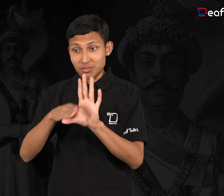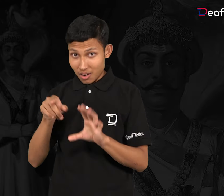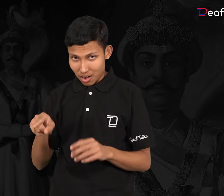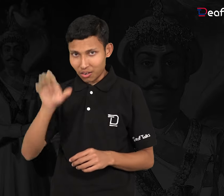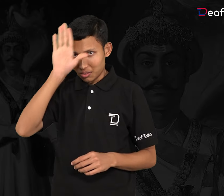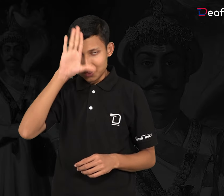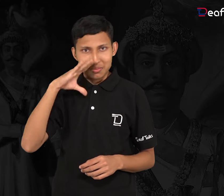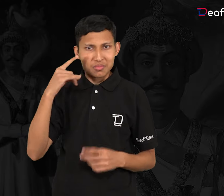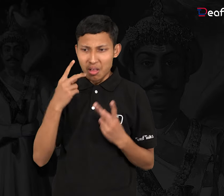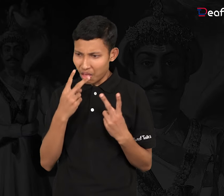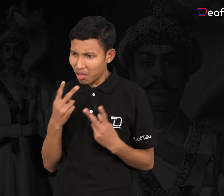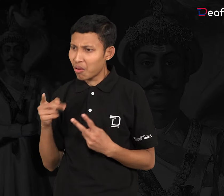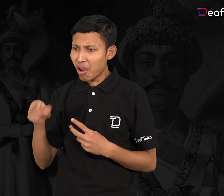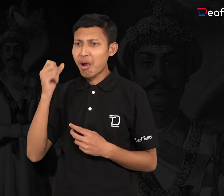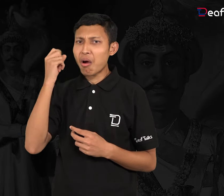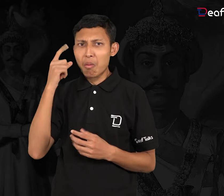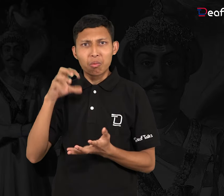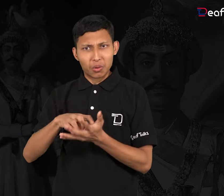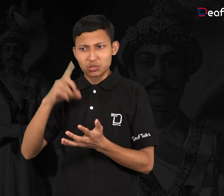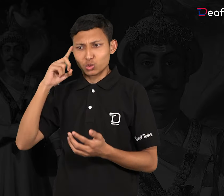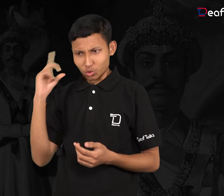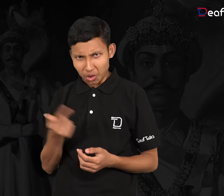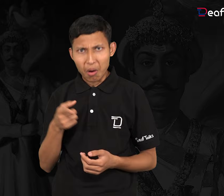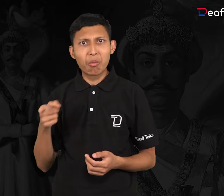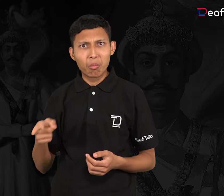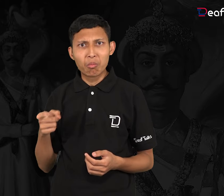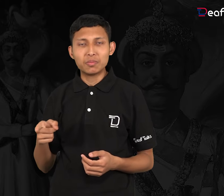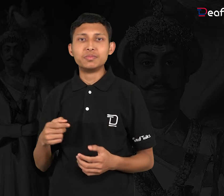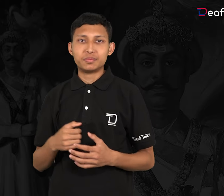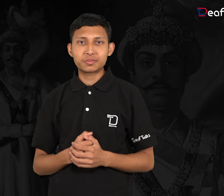This made it easy for him to understand the internal situation of Lalitpur.